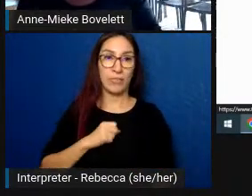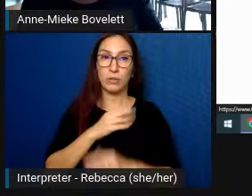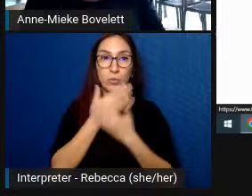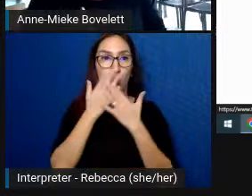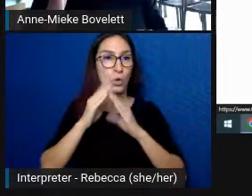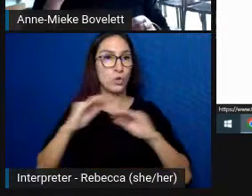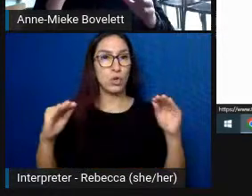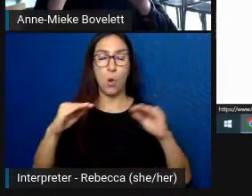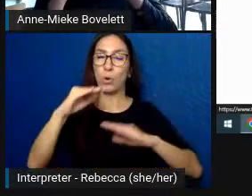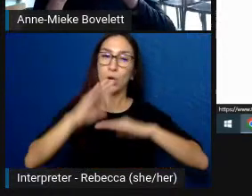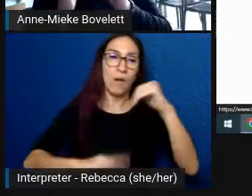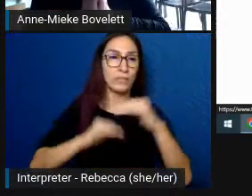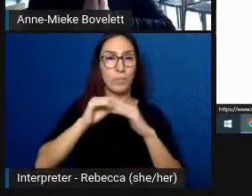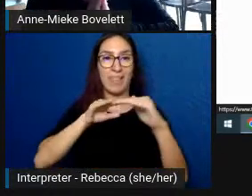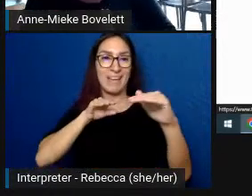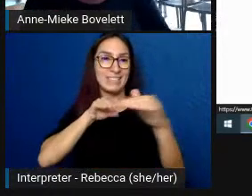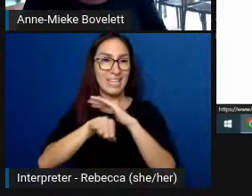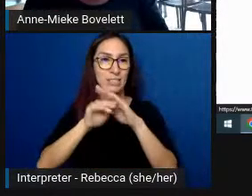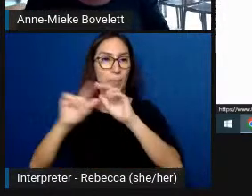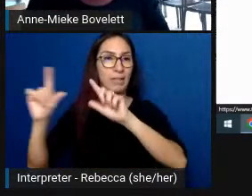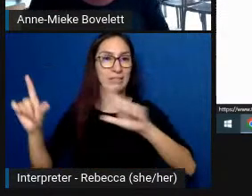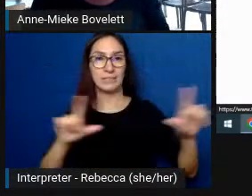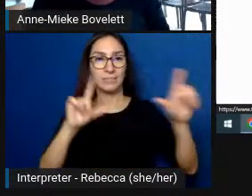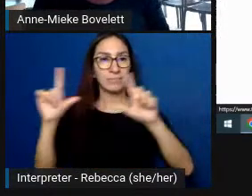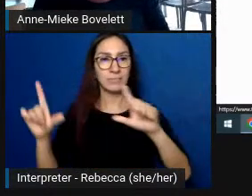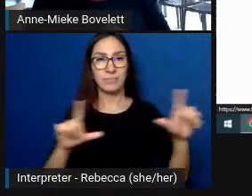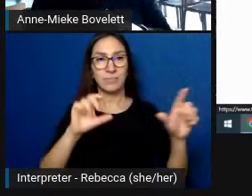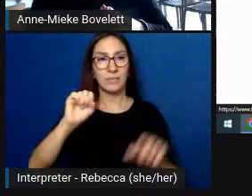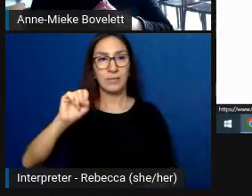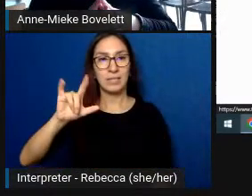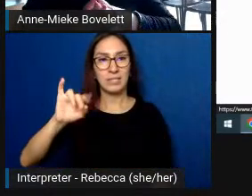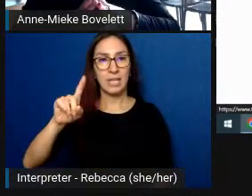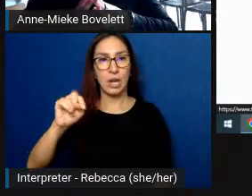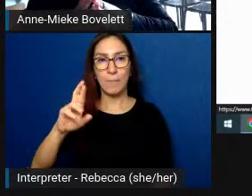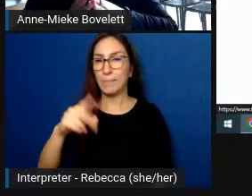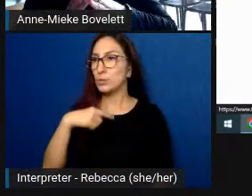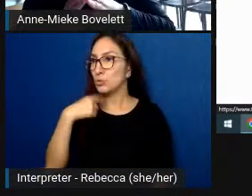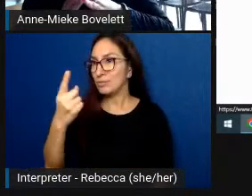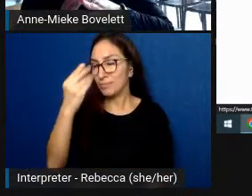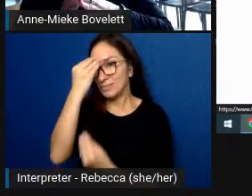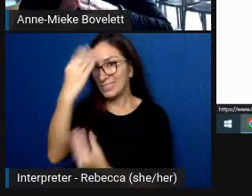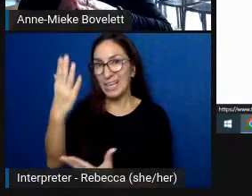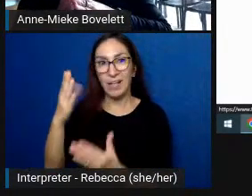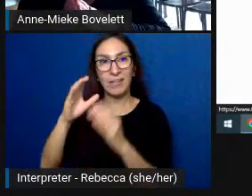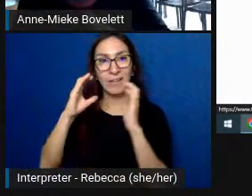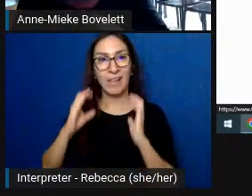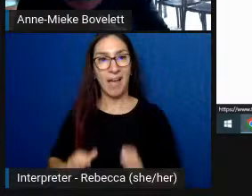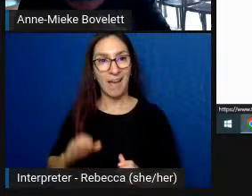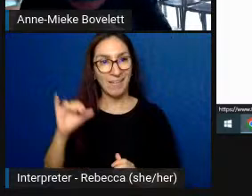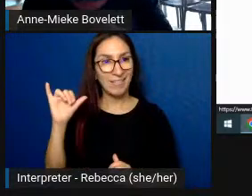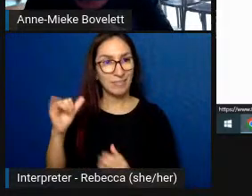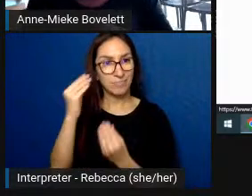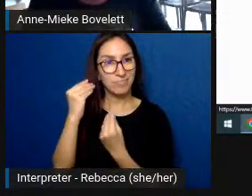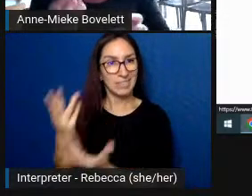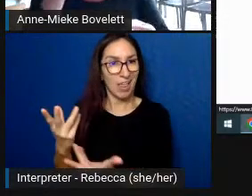Sorry, as far as I know, there is no comfortable accessible slider. Maybe